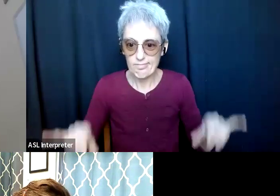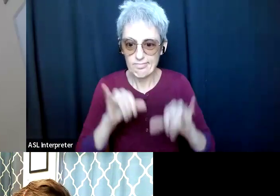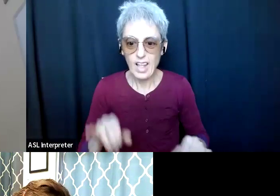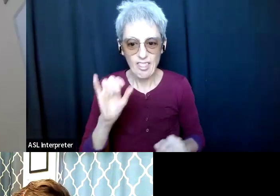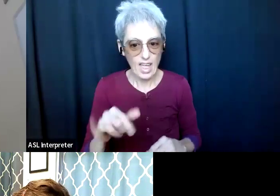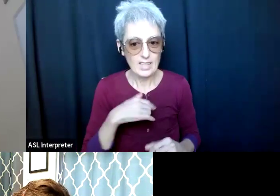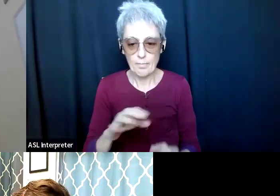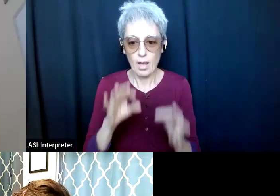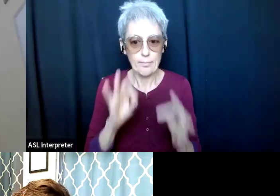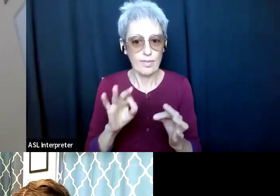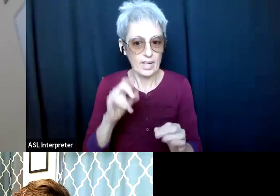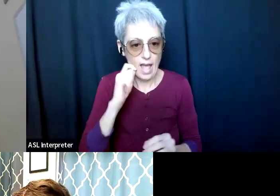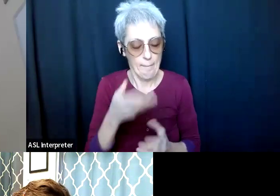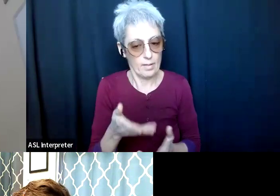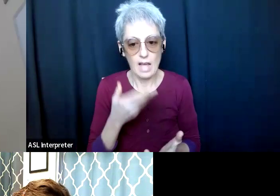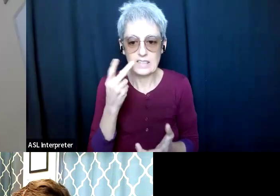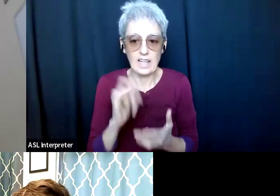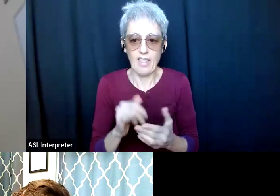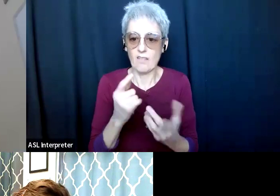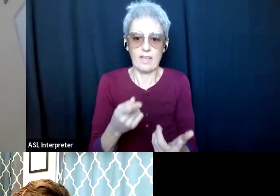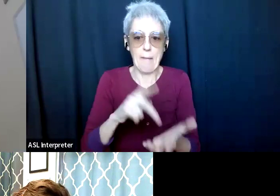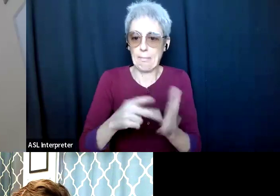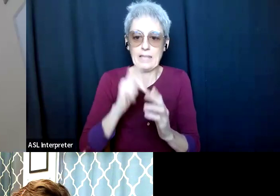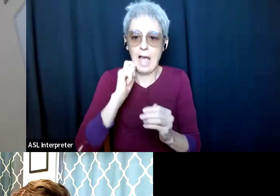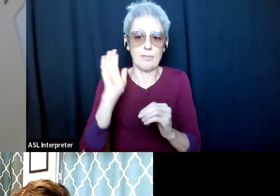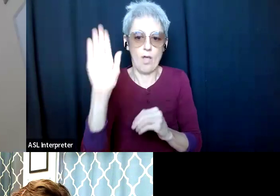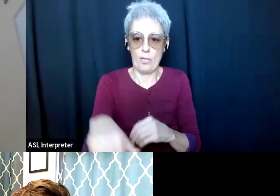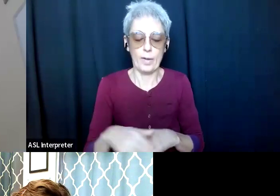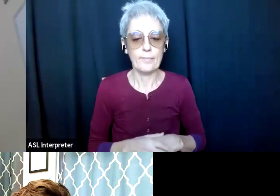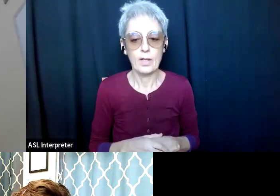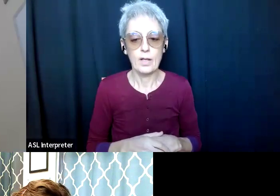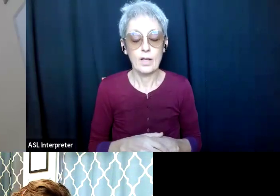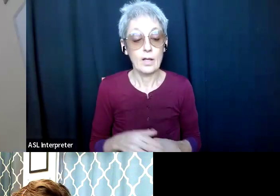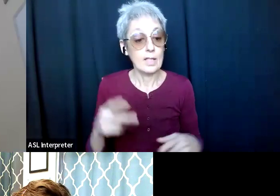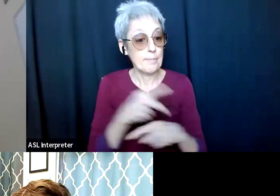are very specific to those experimental paradigms that we are using.